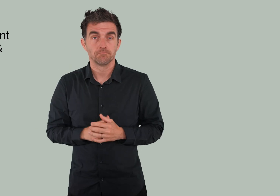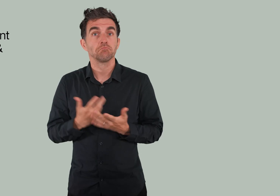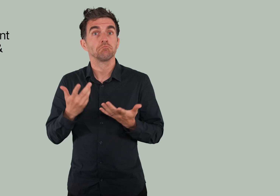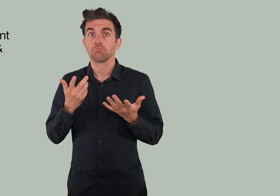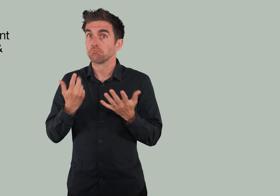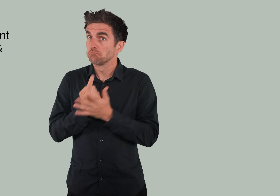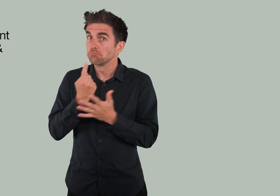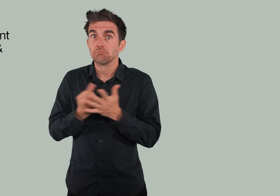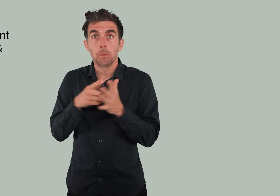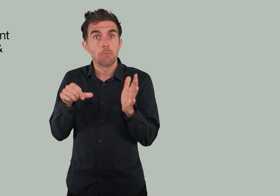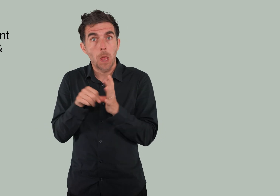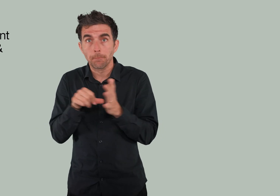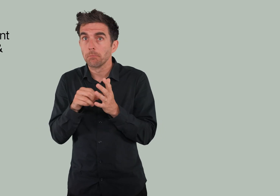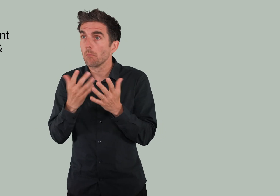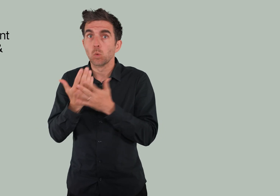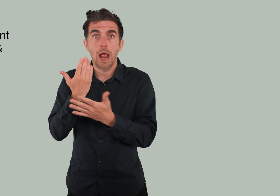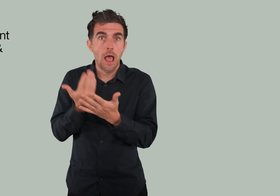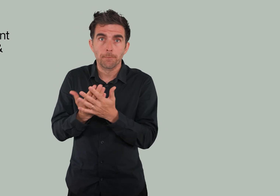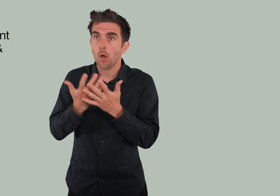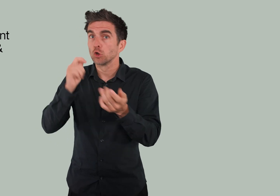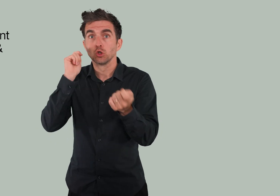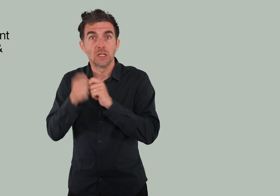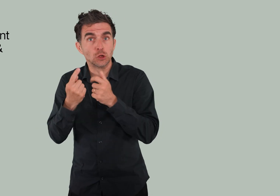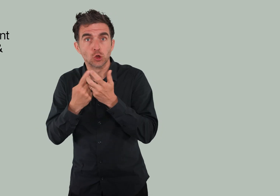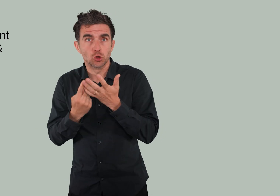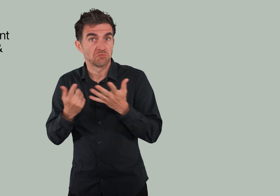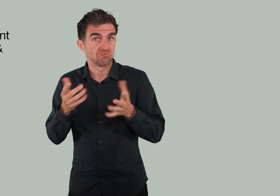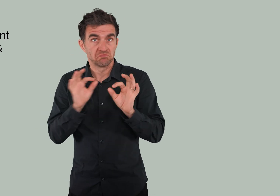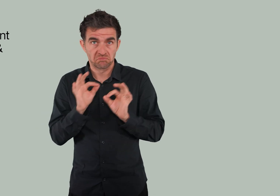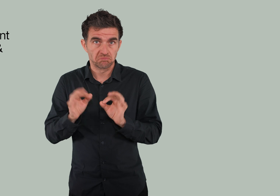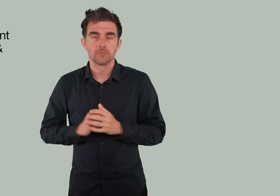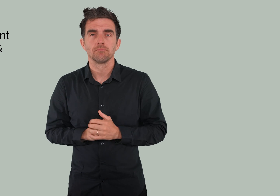and they did not experience any problems with their new claim or change of circumstances